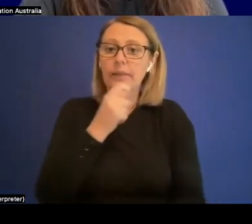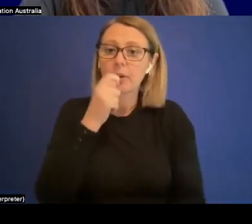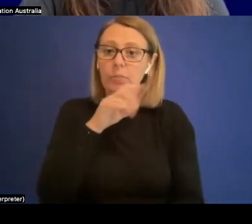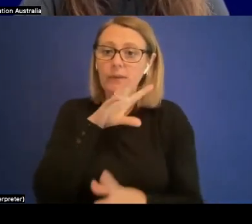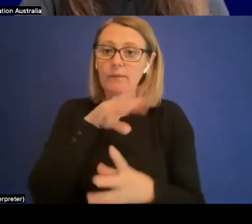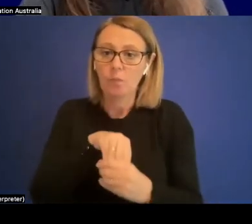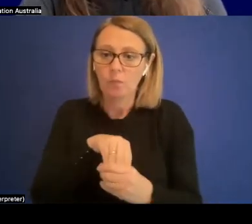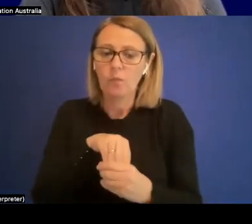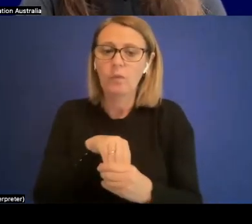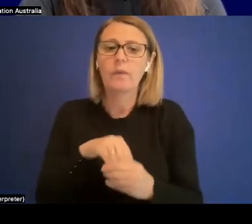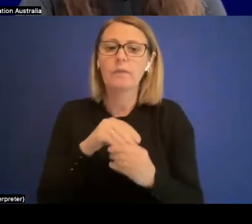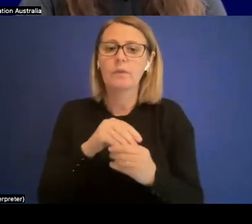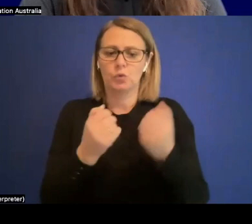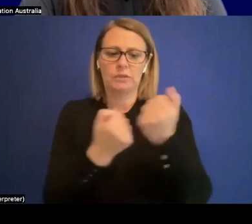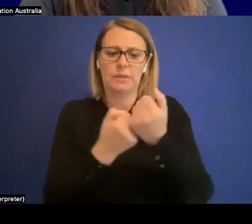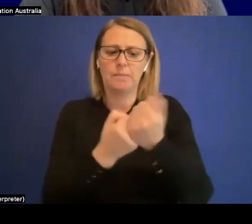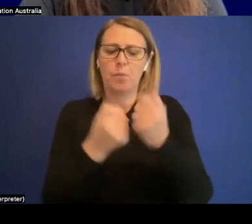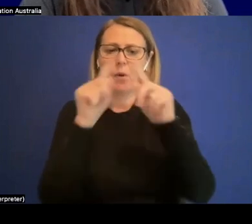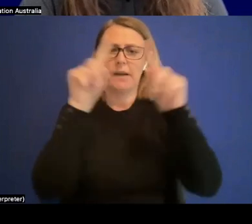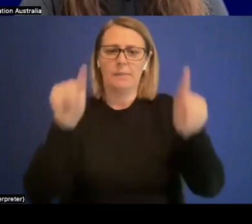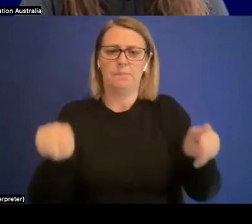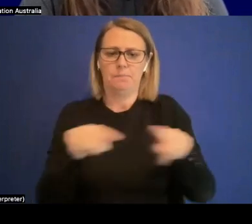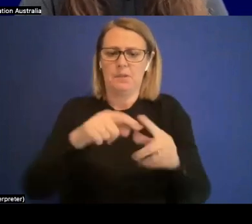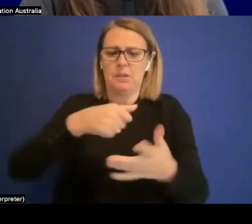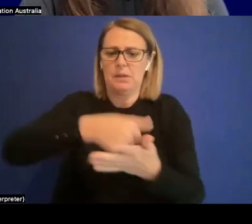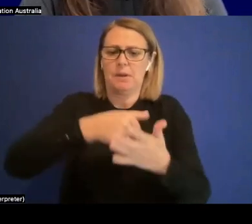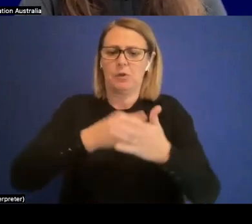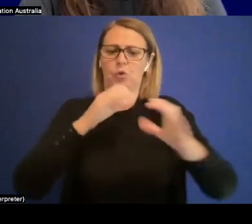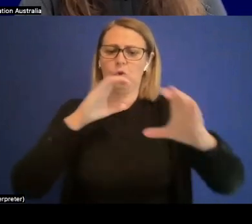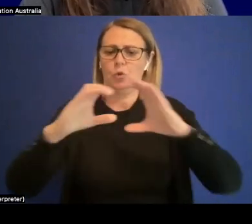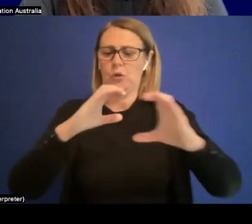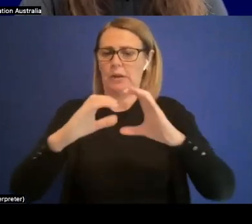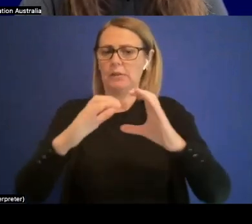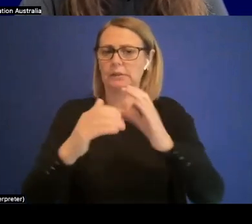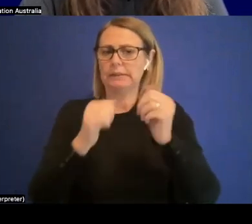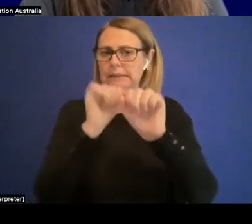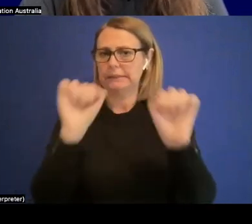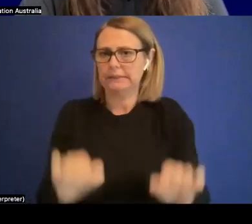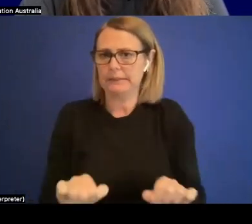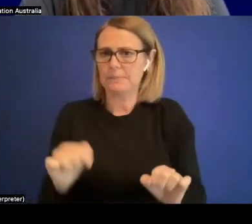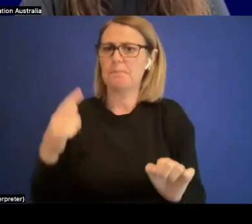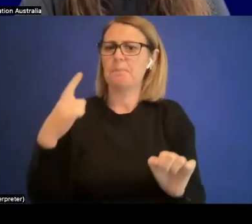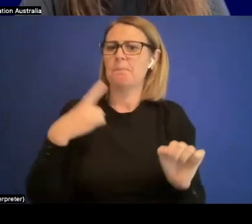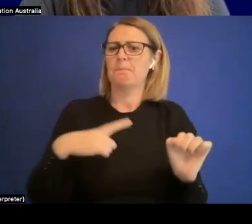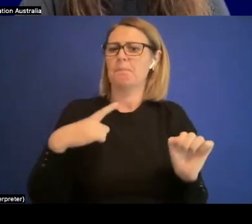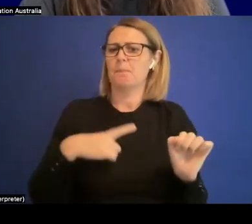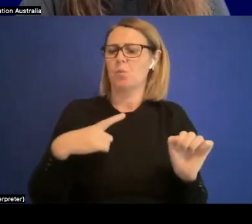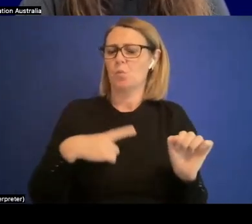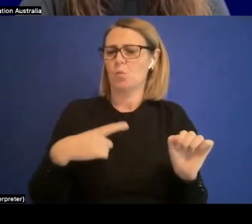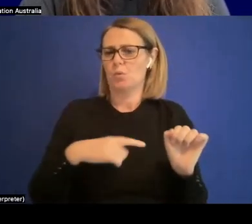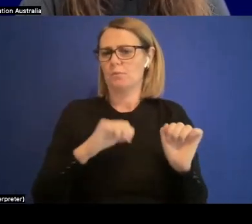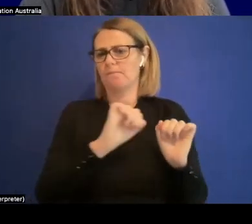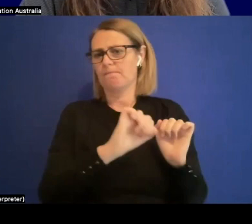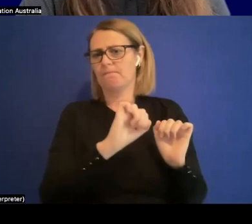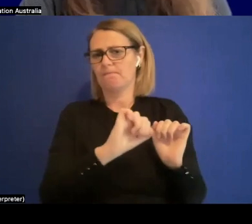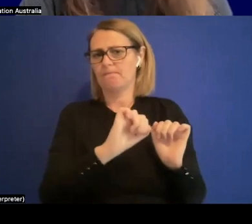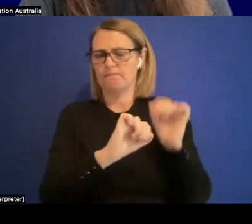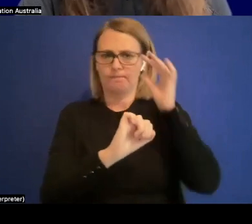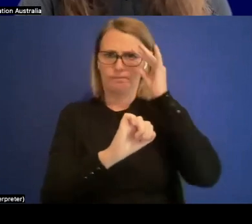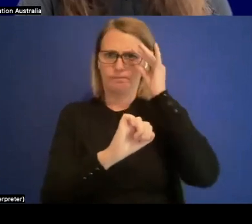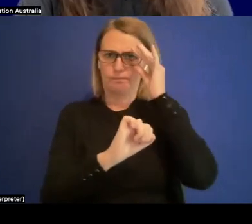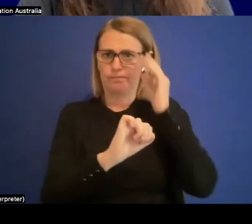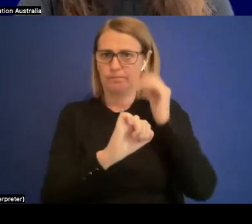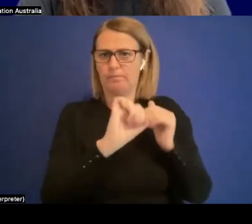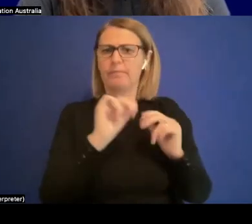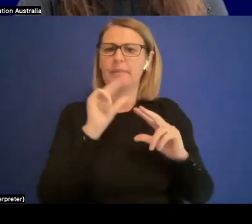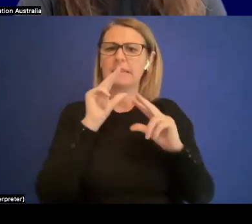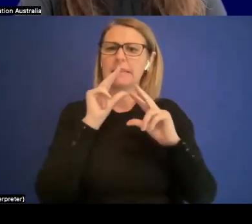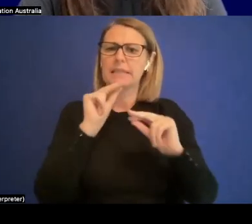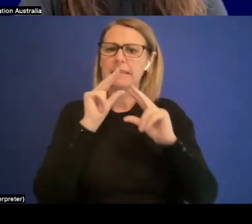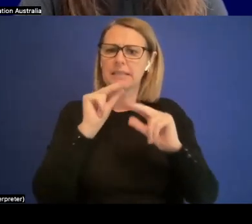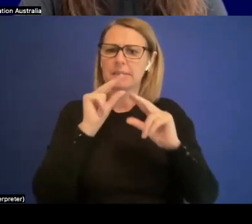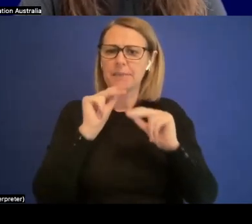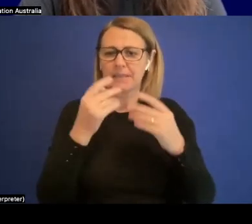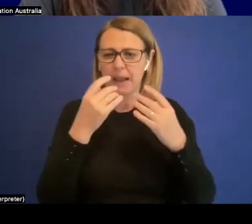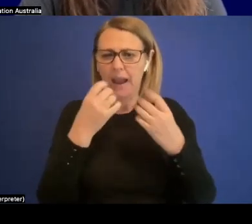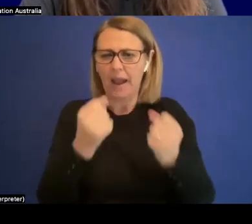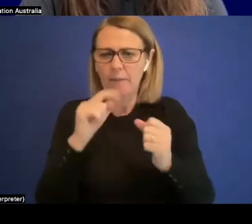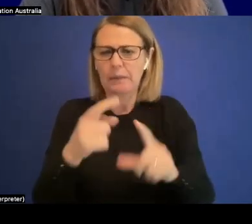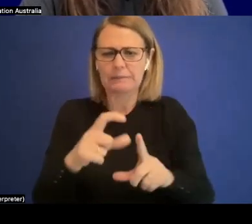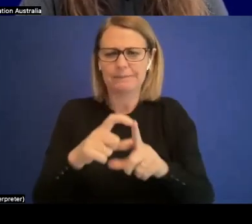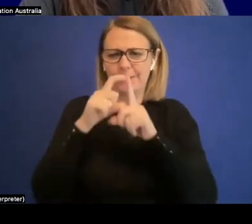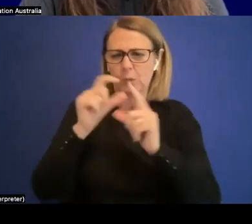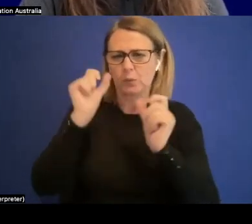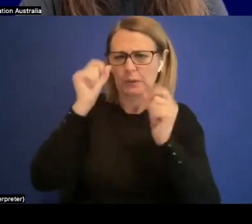picture-based communication systems because speech was there but difficult to understand, but also